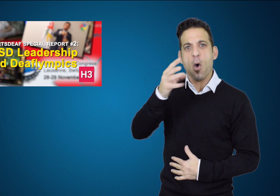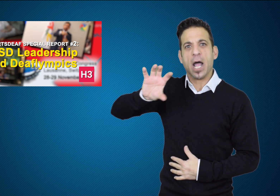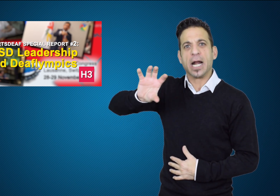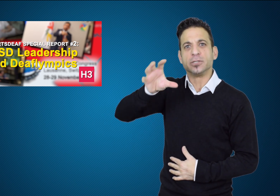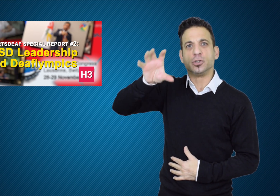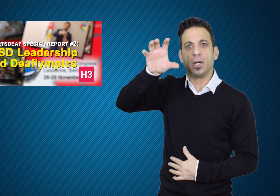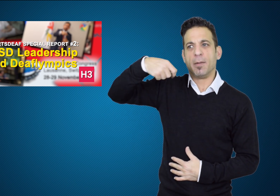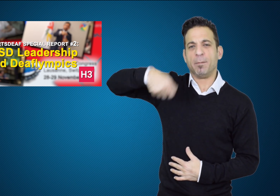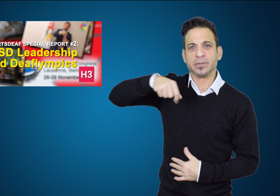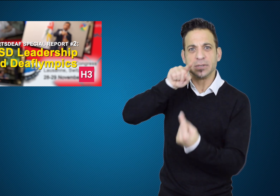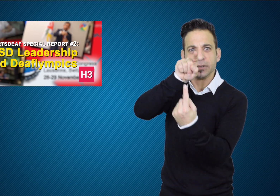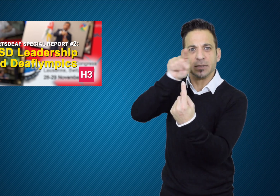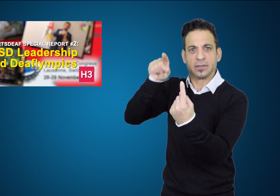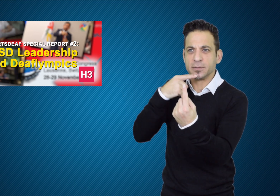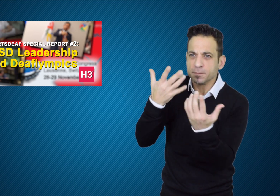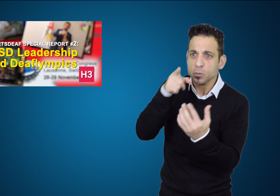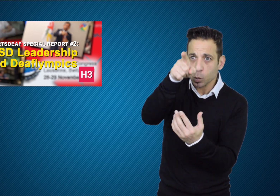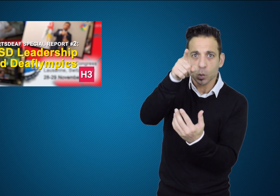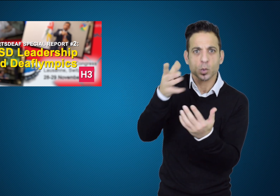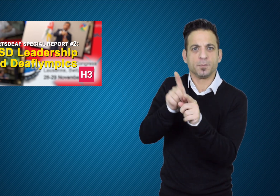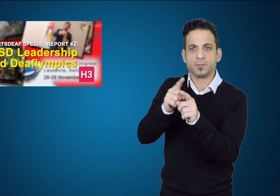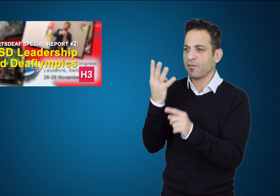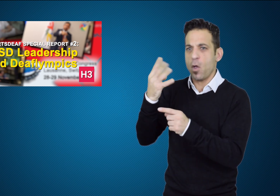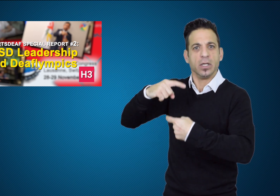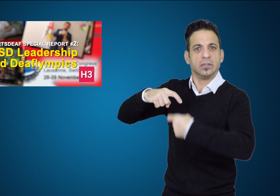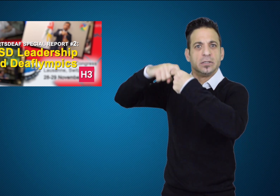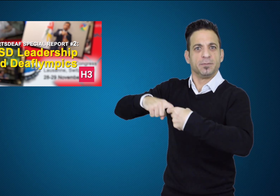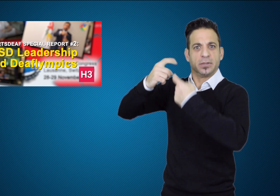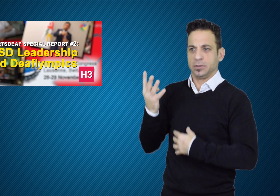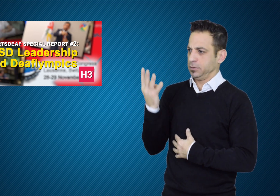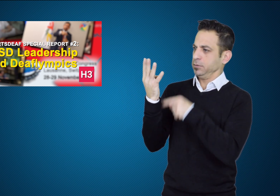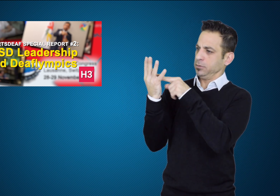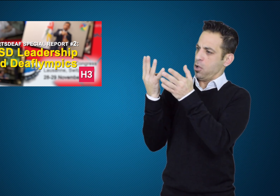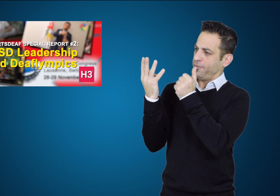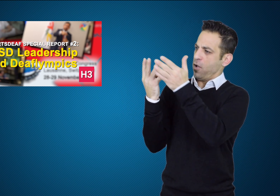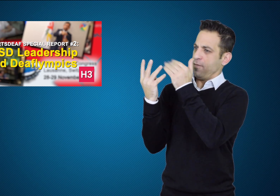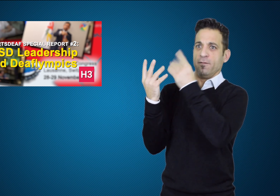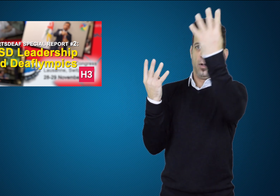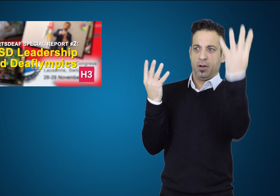led to the four Regional Presidents replacing the suspended